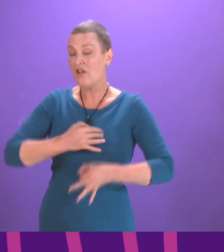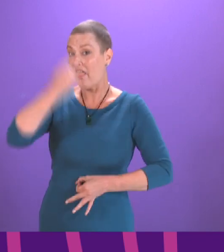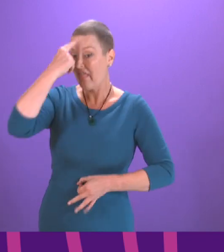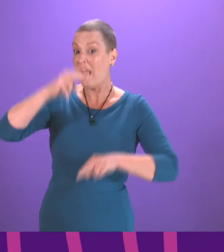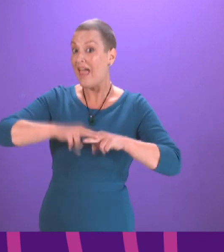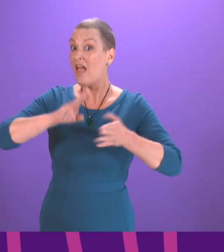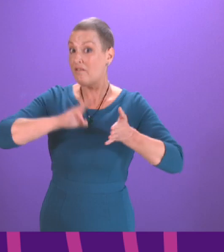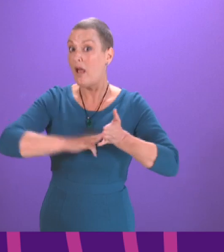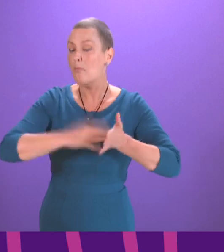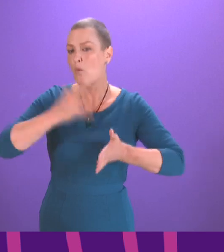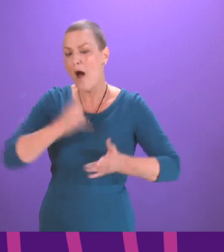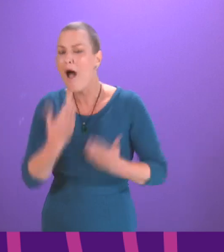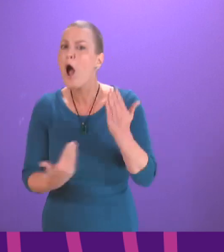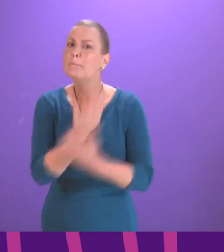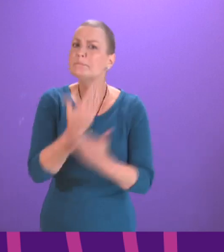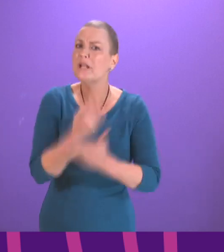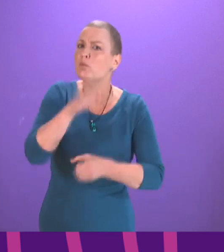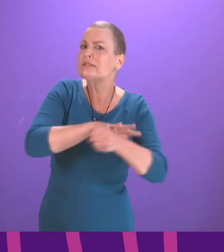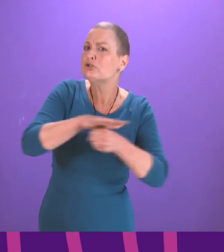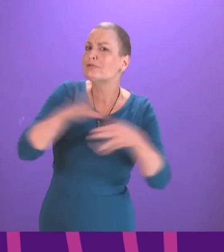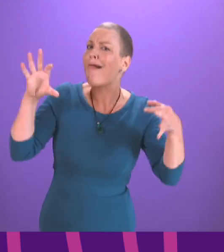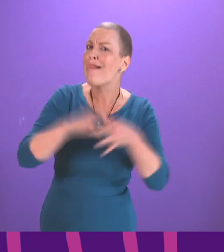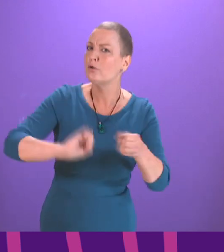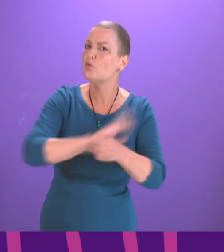Minister will give an update on the Covid-19 situation.